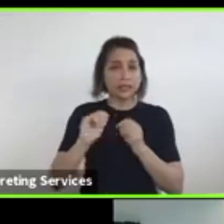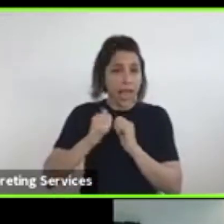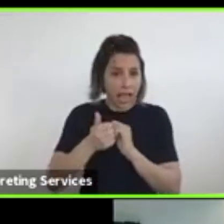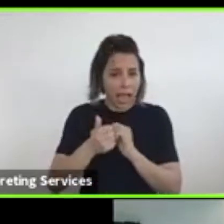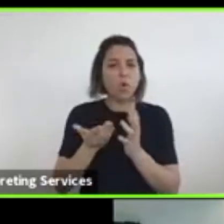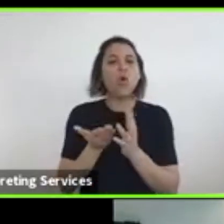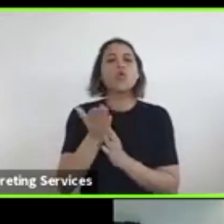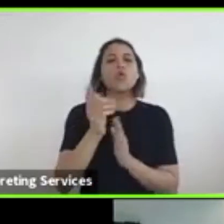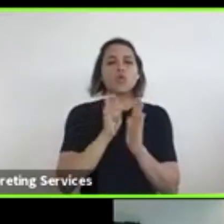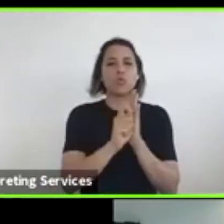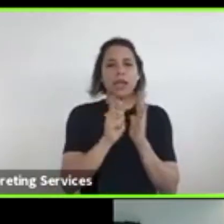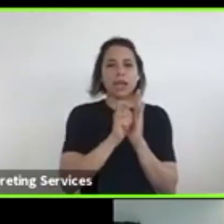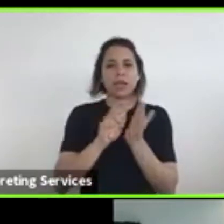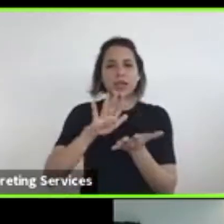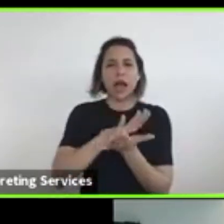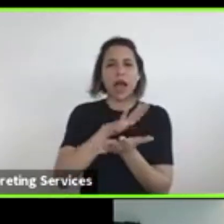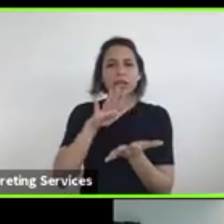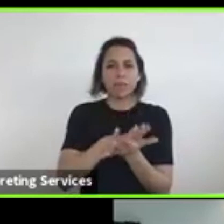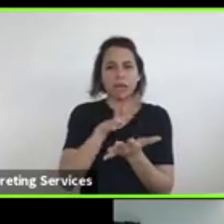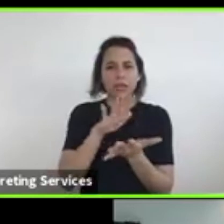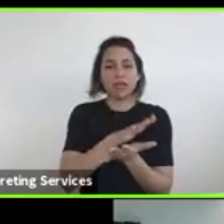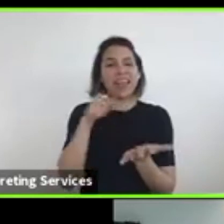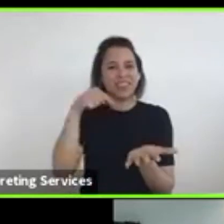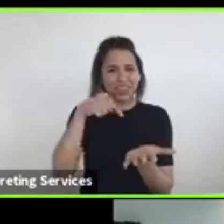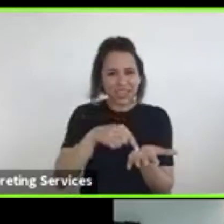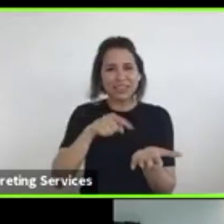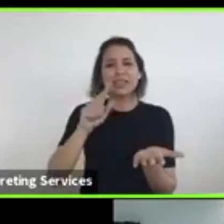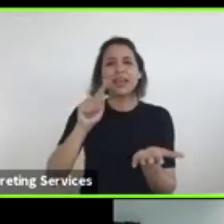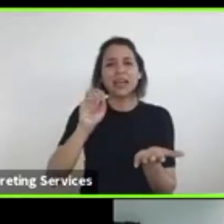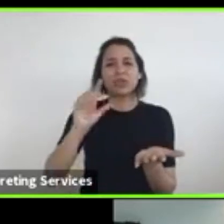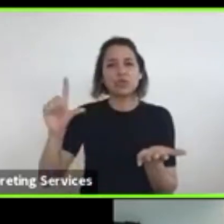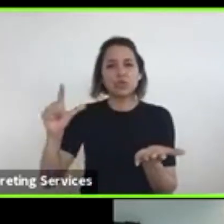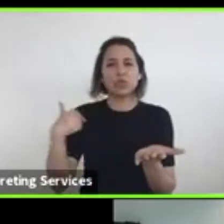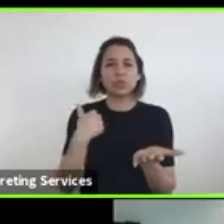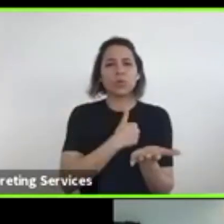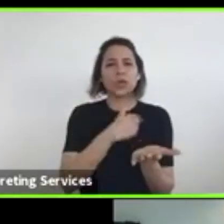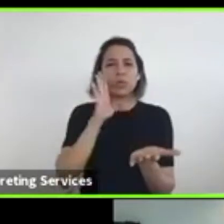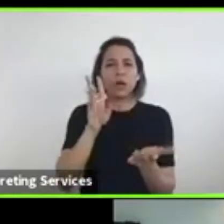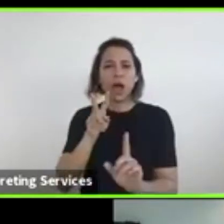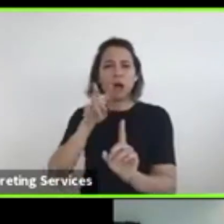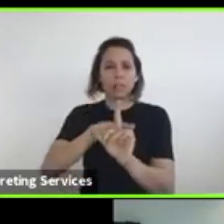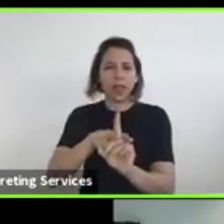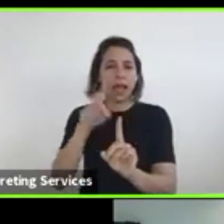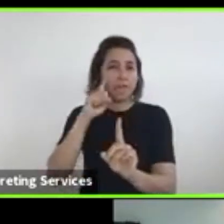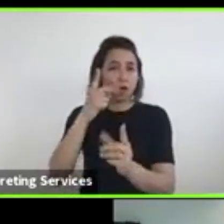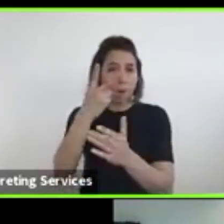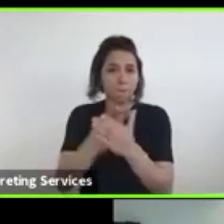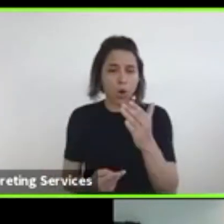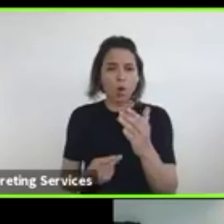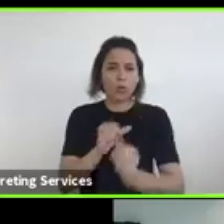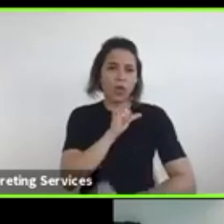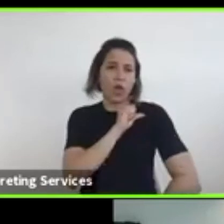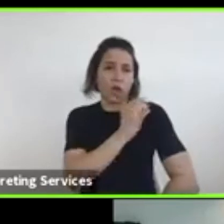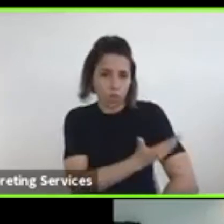LIKE, THE -- THE TOOL, THAT IS USED TO, GIVE BOTH AUTHORITY, AND -- AND,